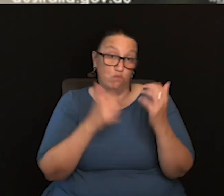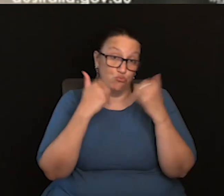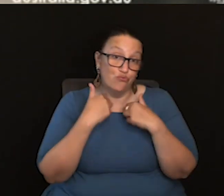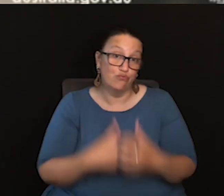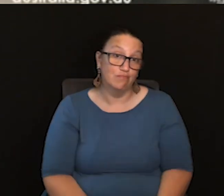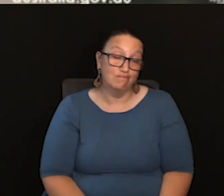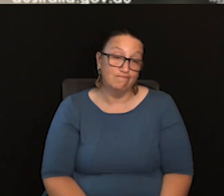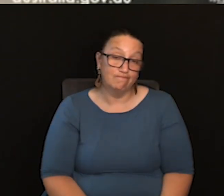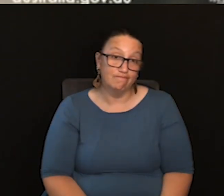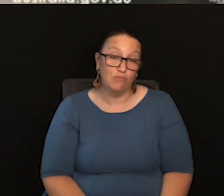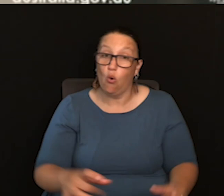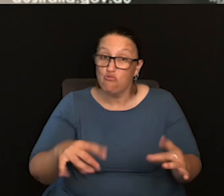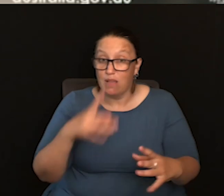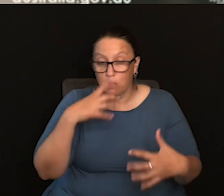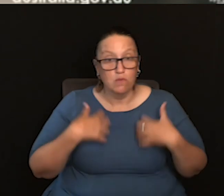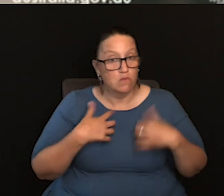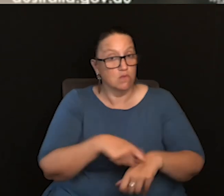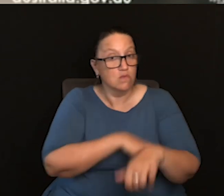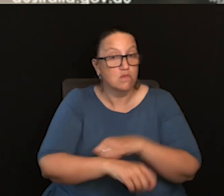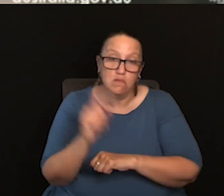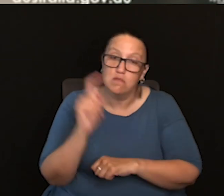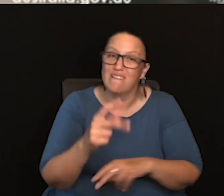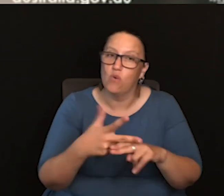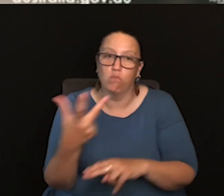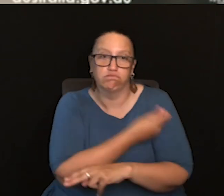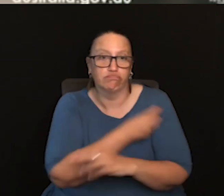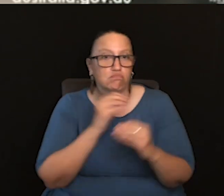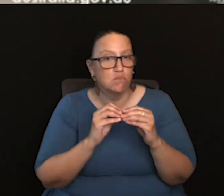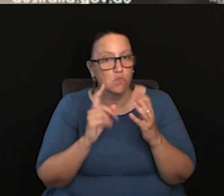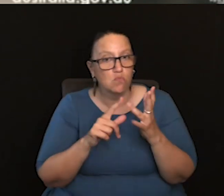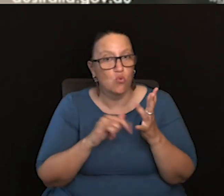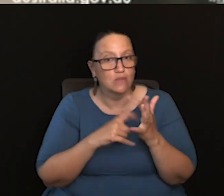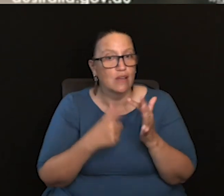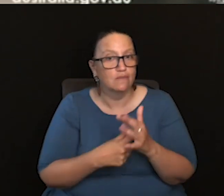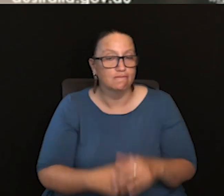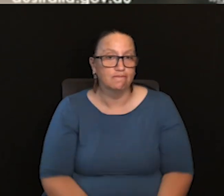capacity and capability of the vaccinators and the vaccination program. Next please.